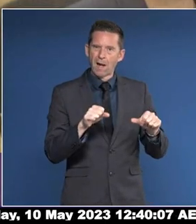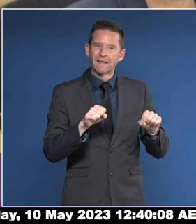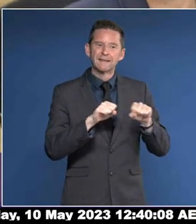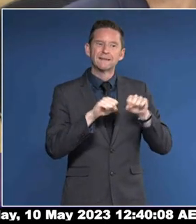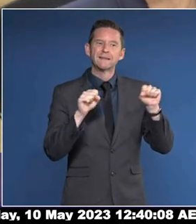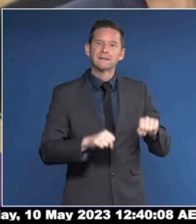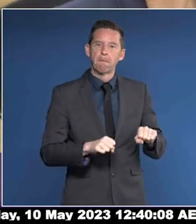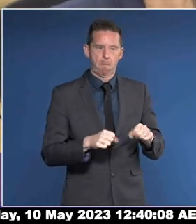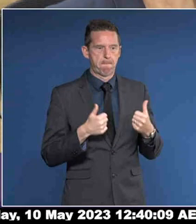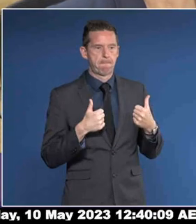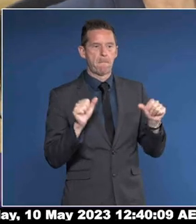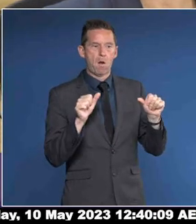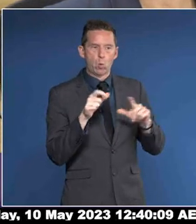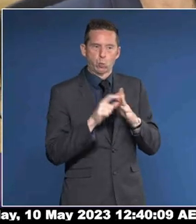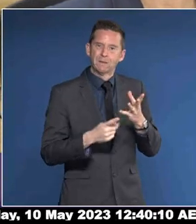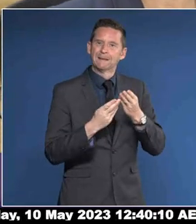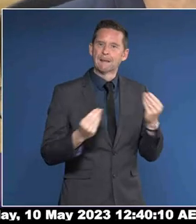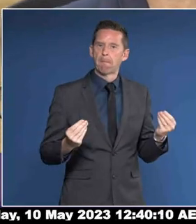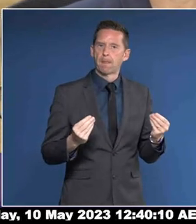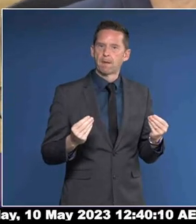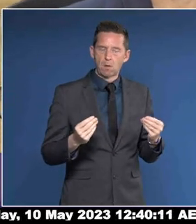well. There's a notification from the school.